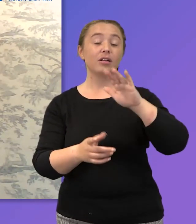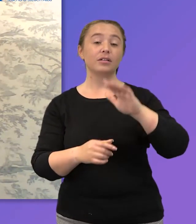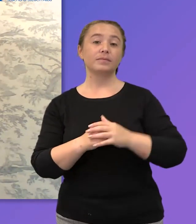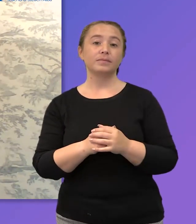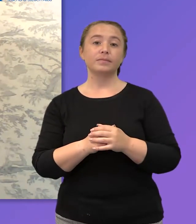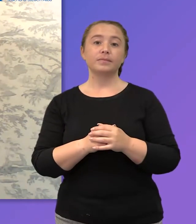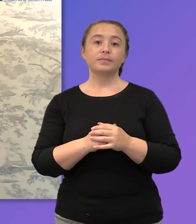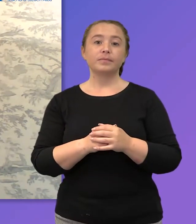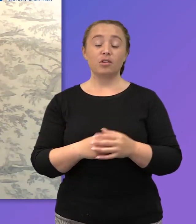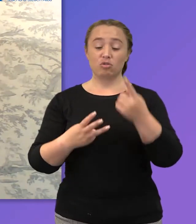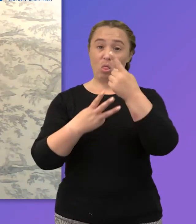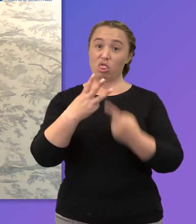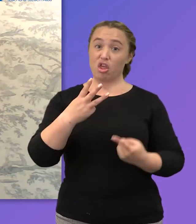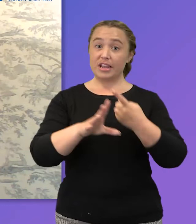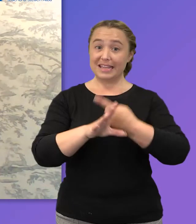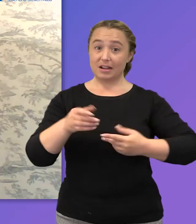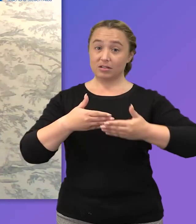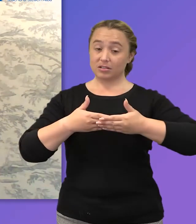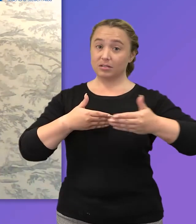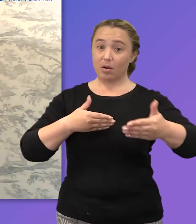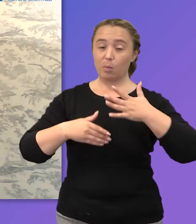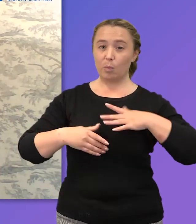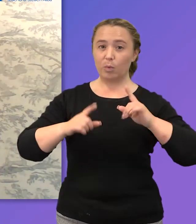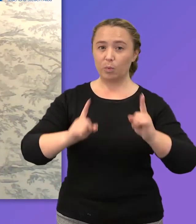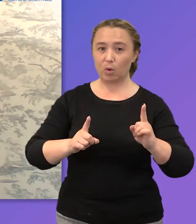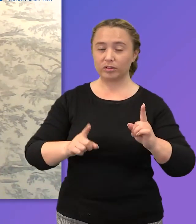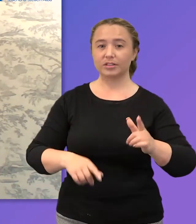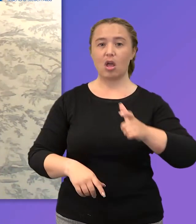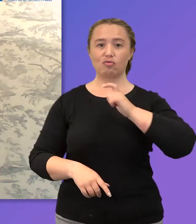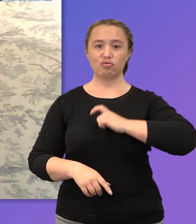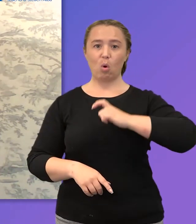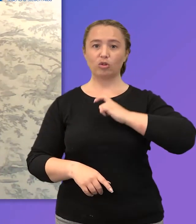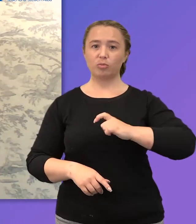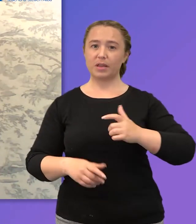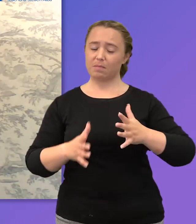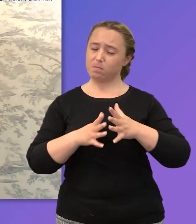it achieves. The next three years are likely to see Revenue Scotland role taking on an